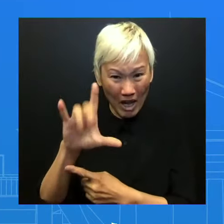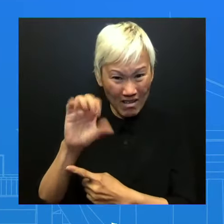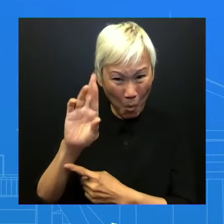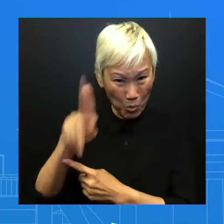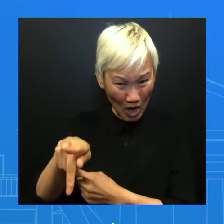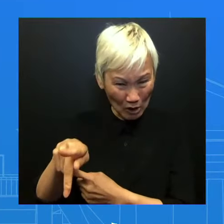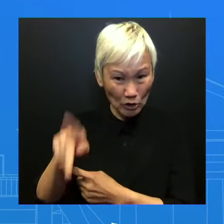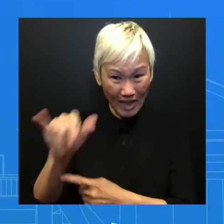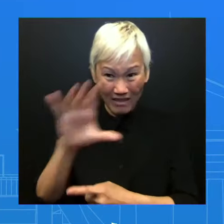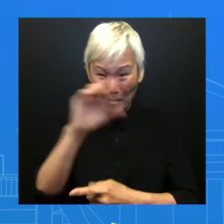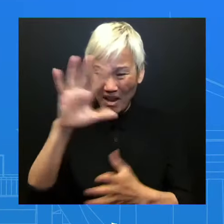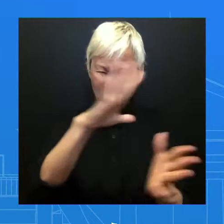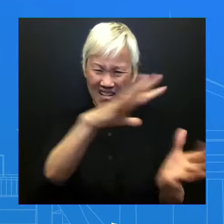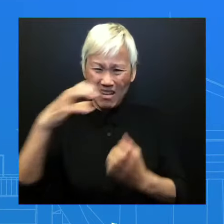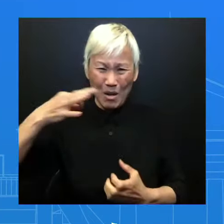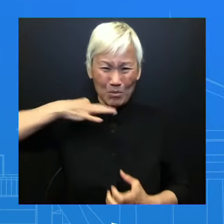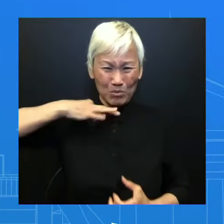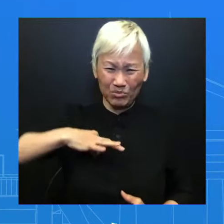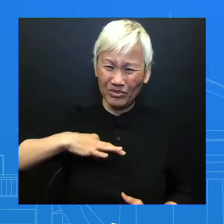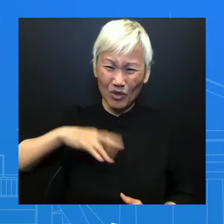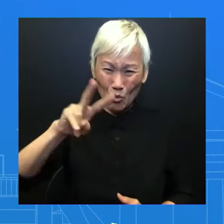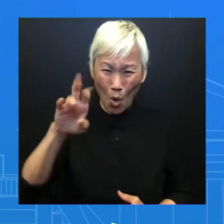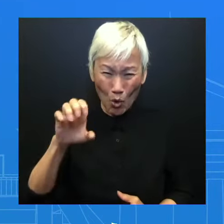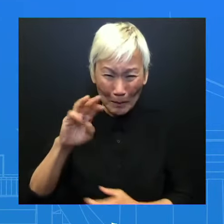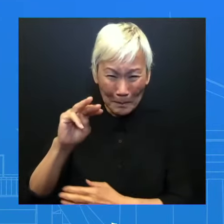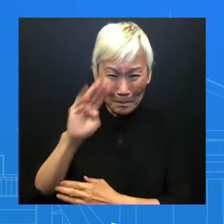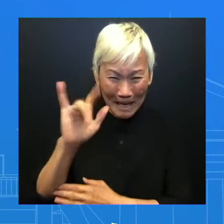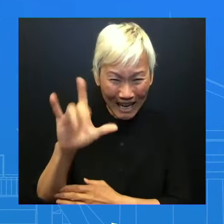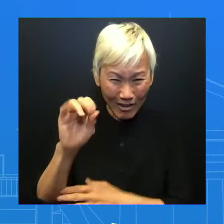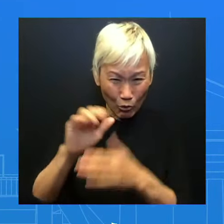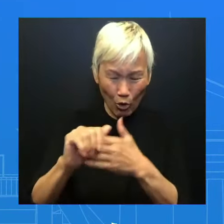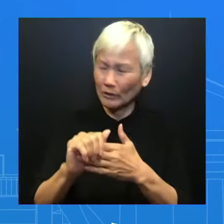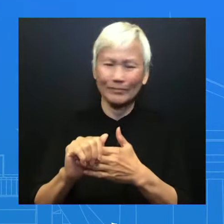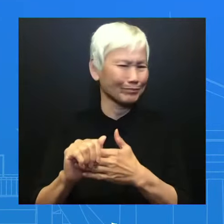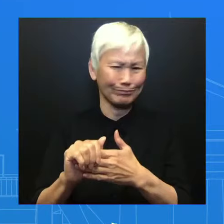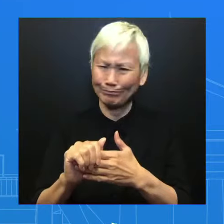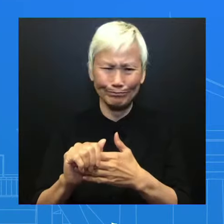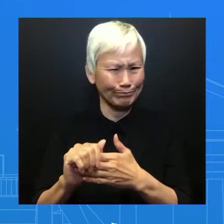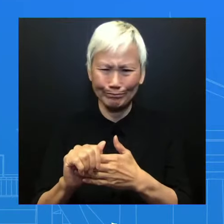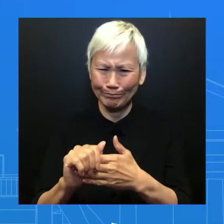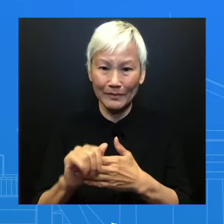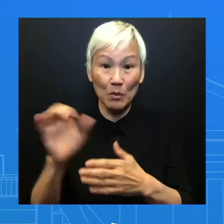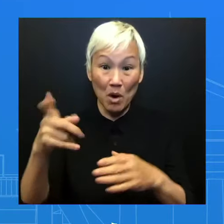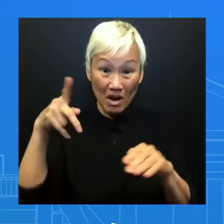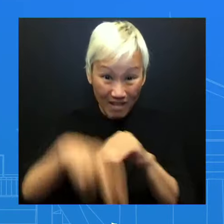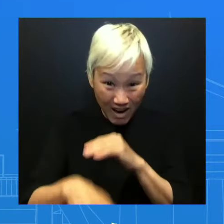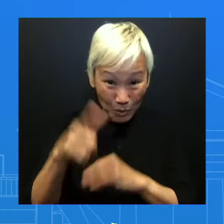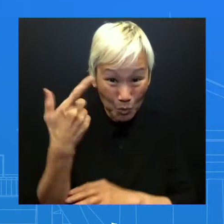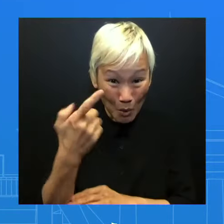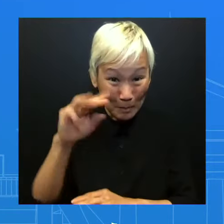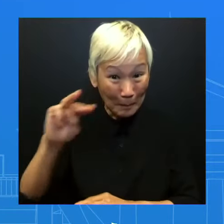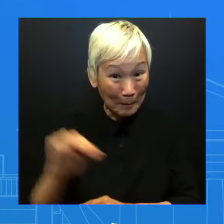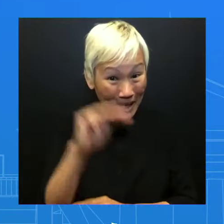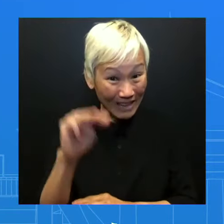while putting healthcare for 21 million people -- 21 million Americans as- -- at risk by going after Medicaid.